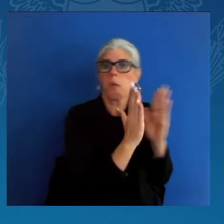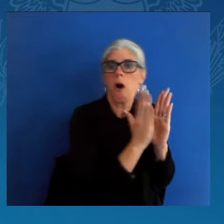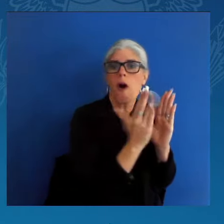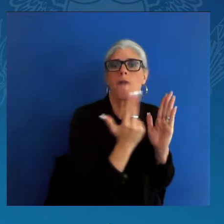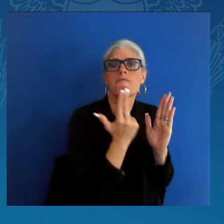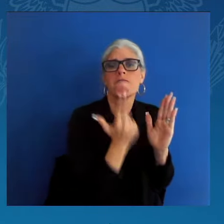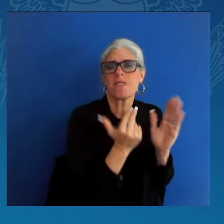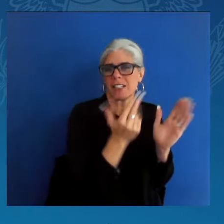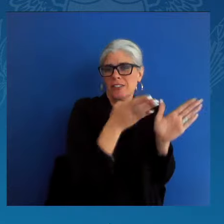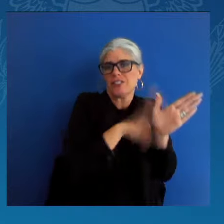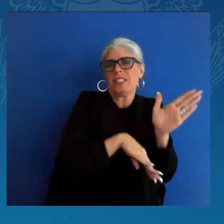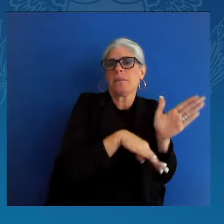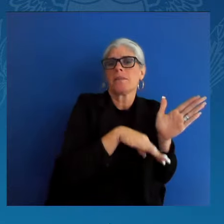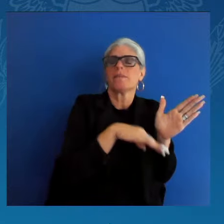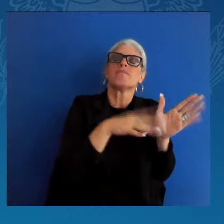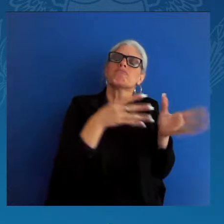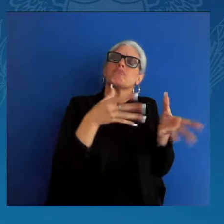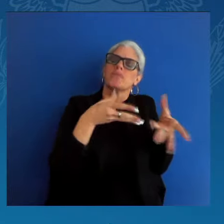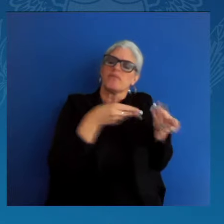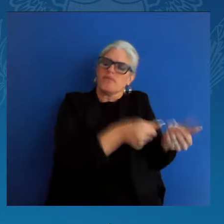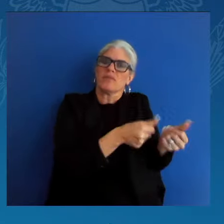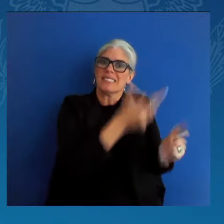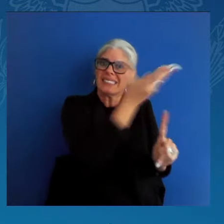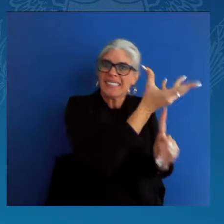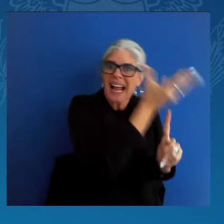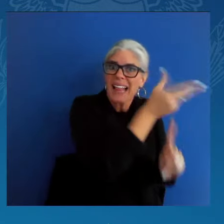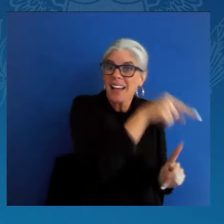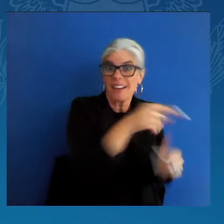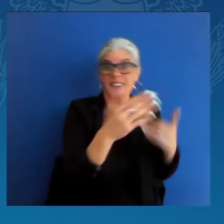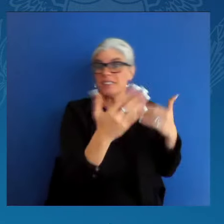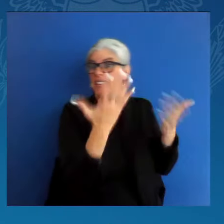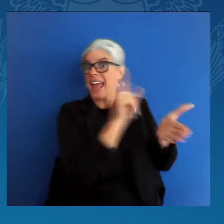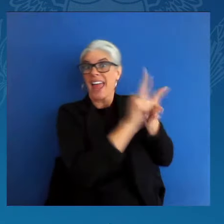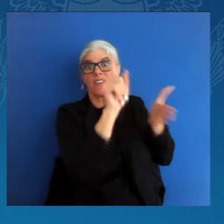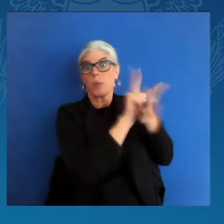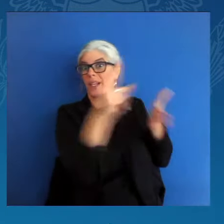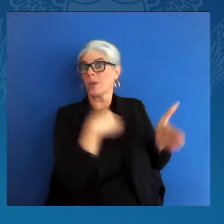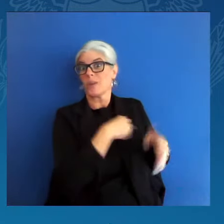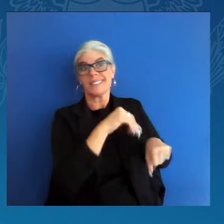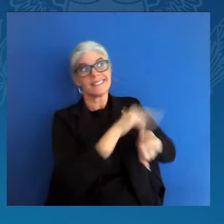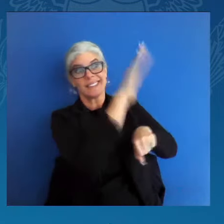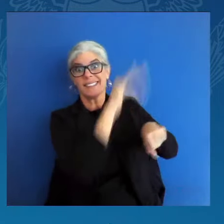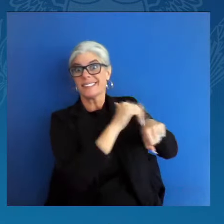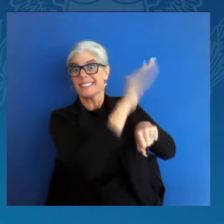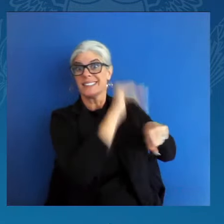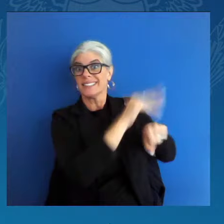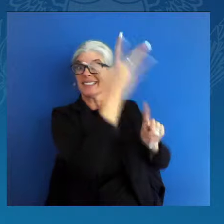deploying dozens of payloads each time. America's dynamic space sector enables at all.